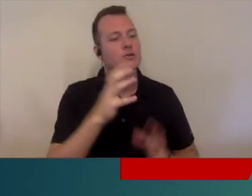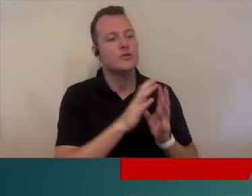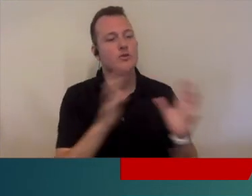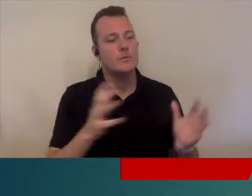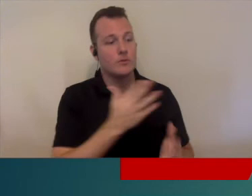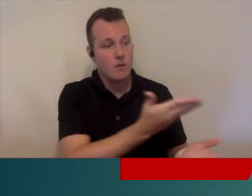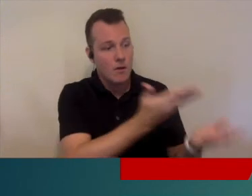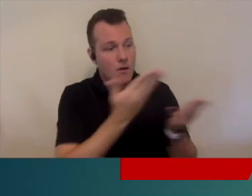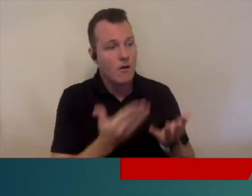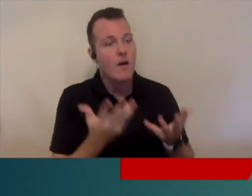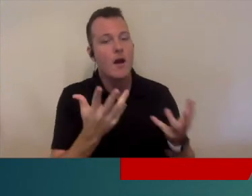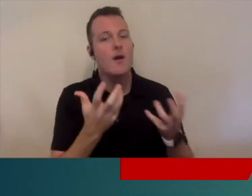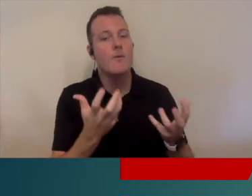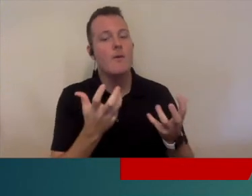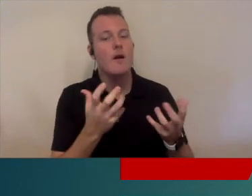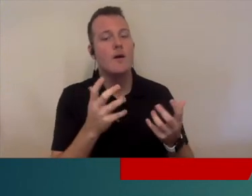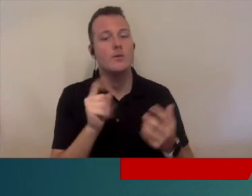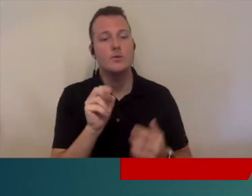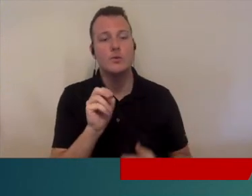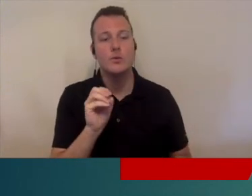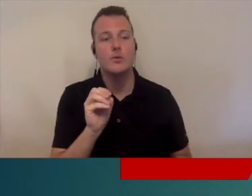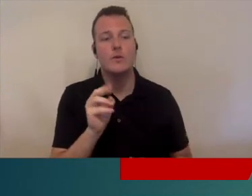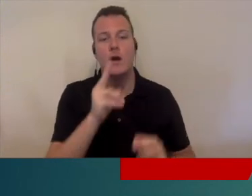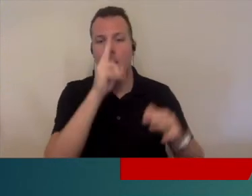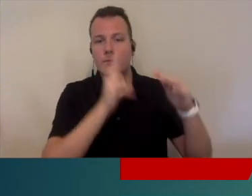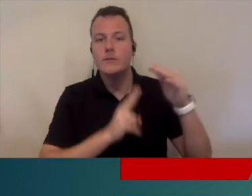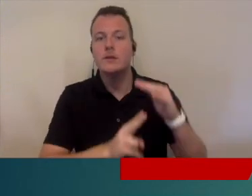much for your offer I would like to per- humbly request that